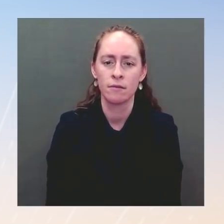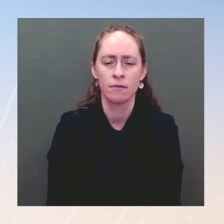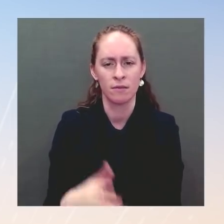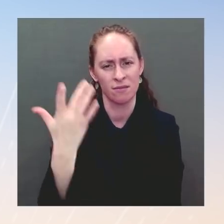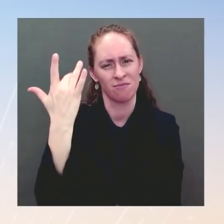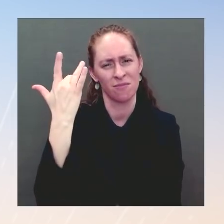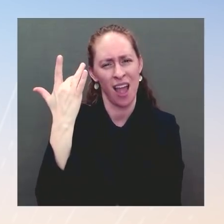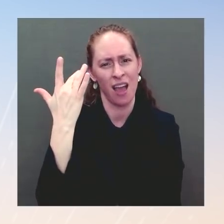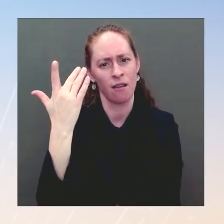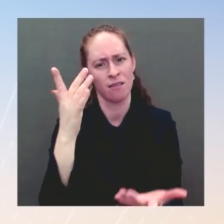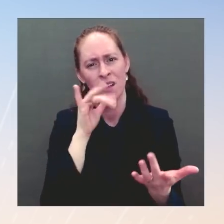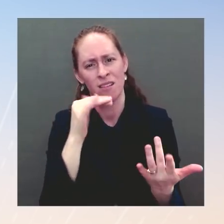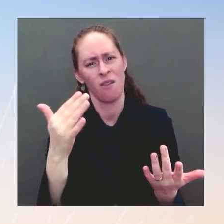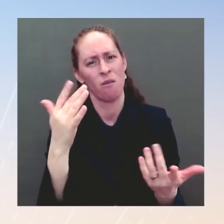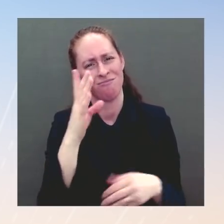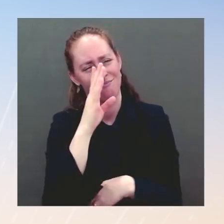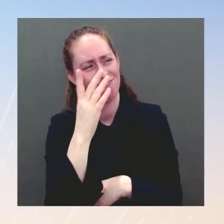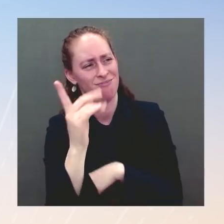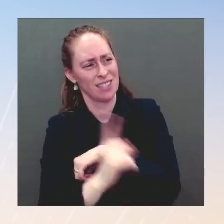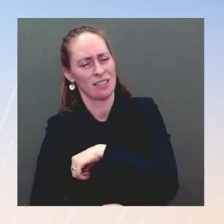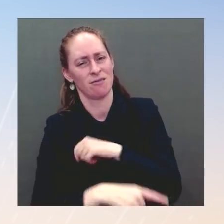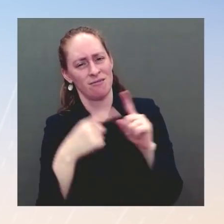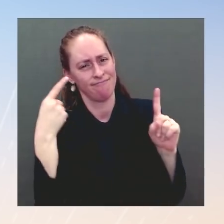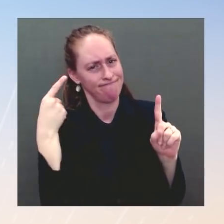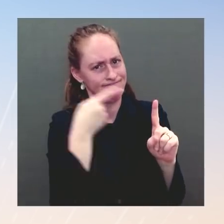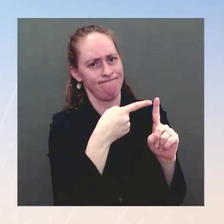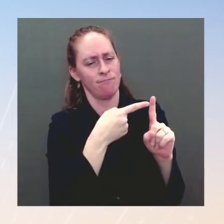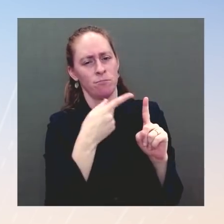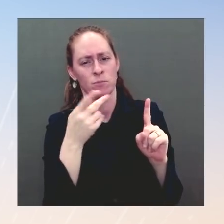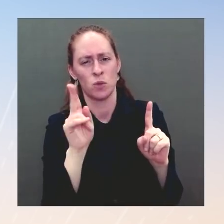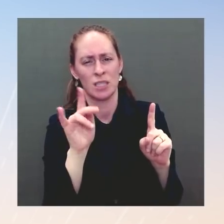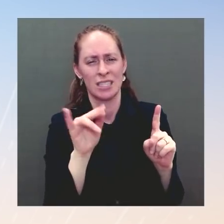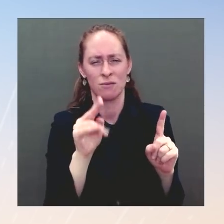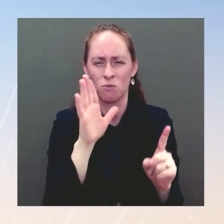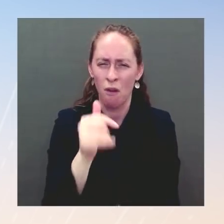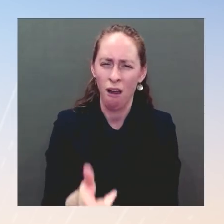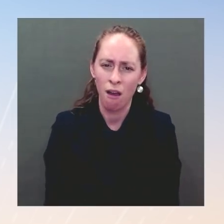What I would say to people who are trying to understand why is that sanctions are designed to --